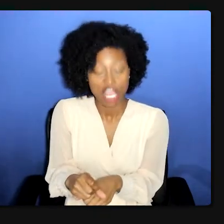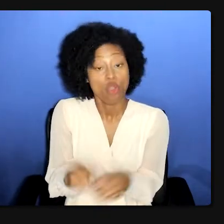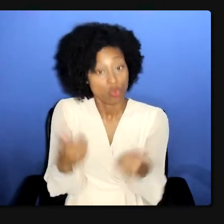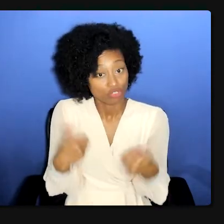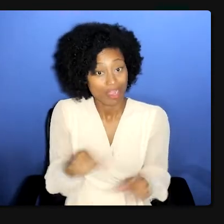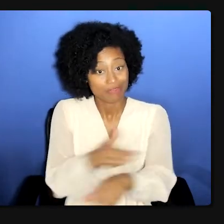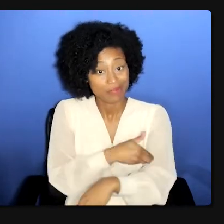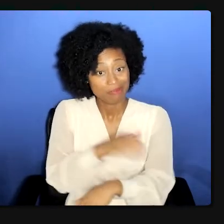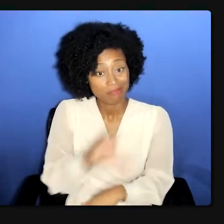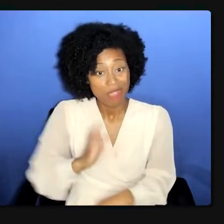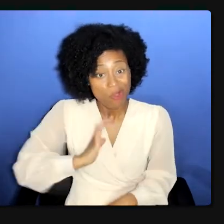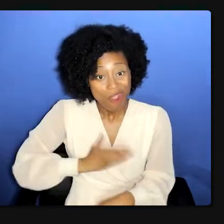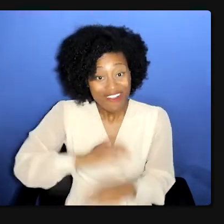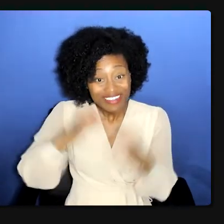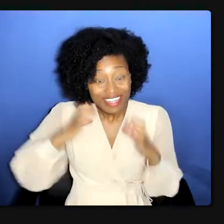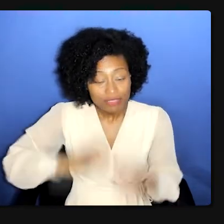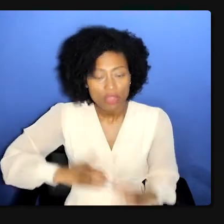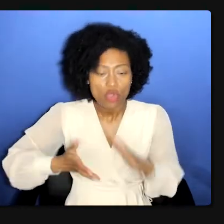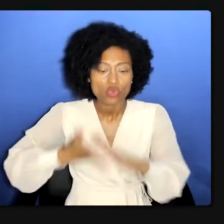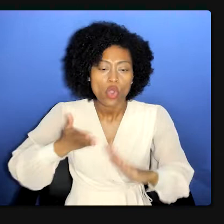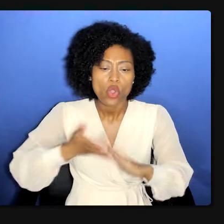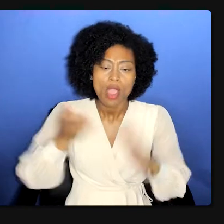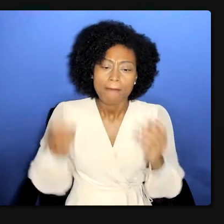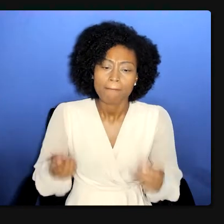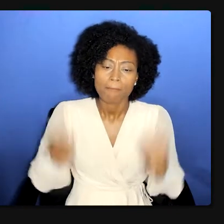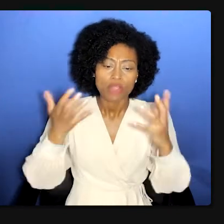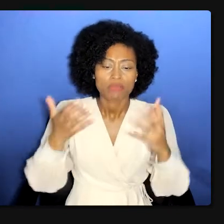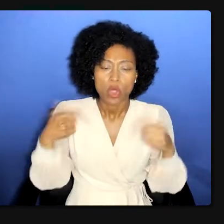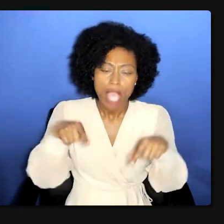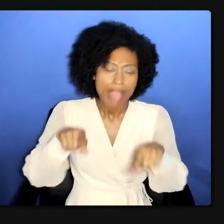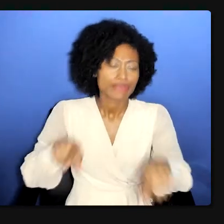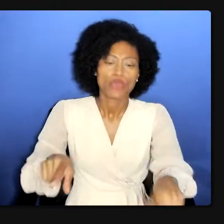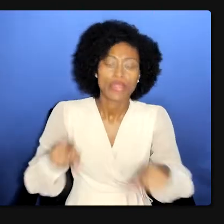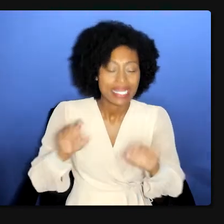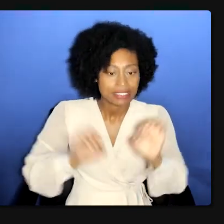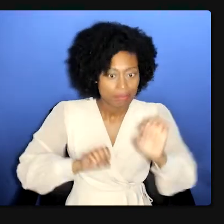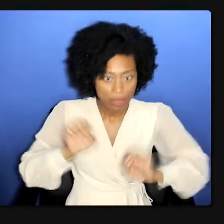That's why we strive to empower our customers to run multiple concurrent